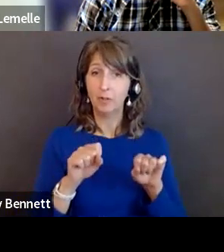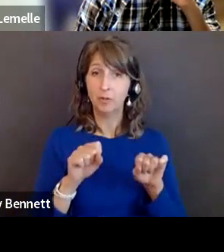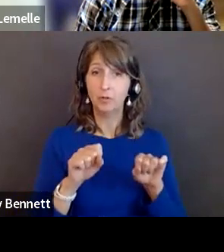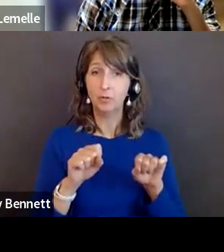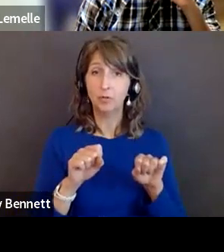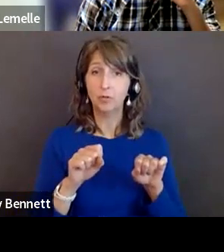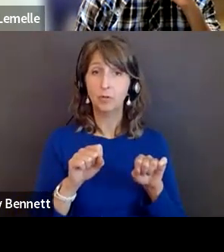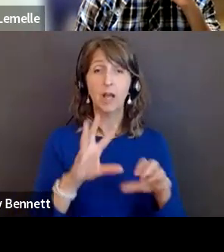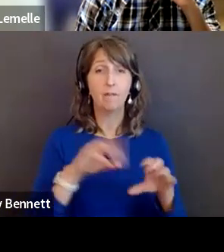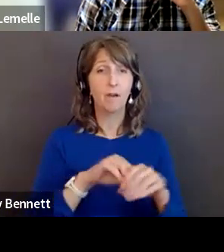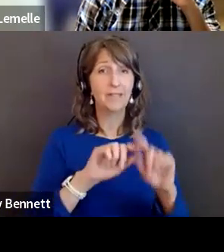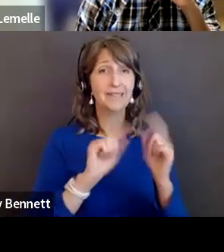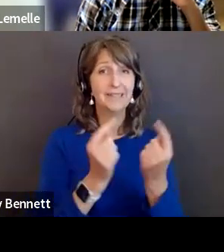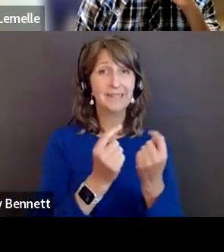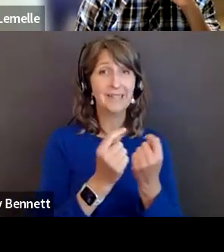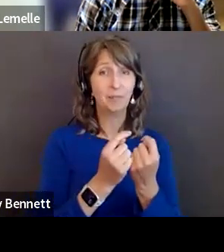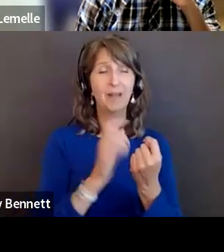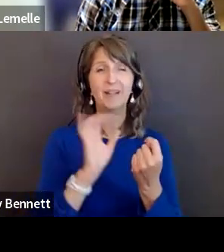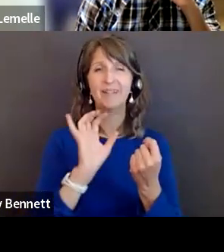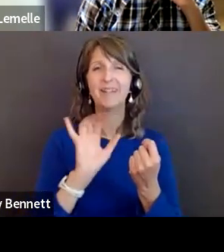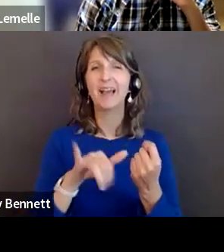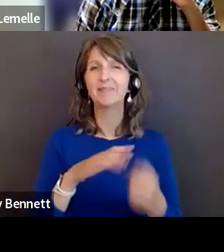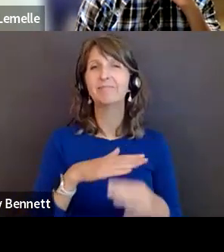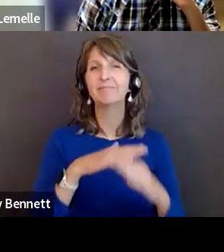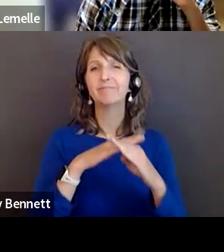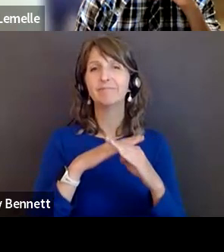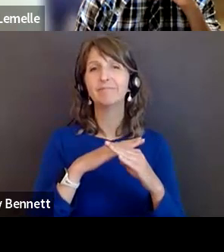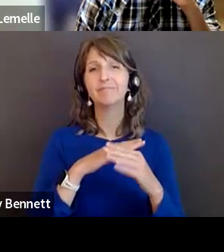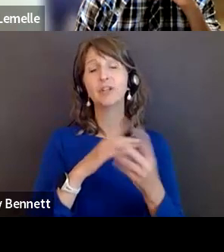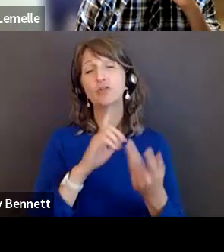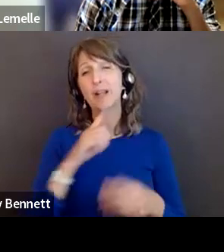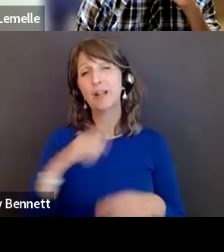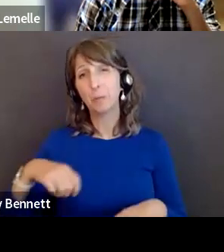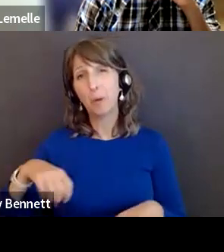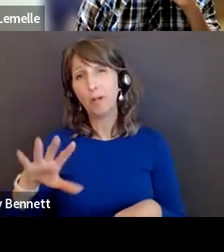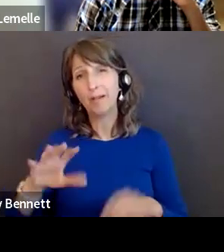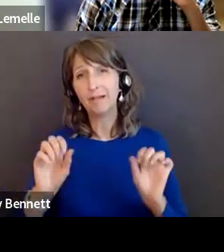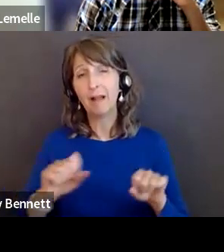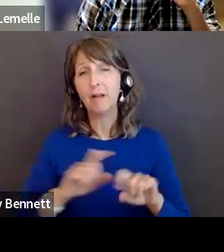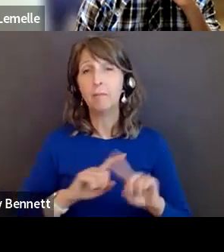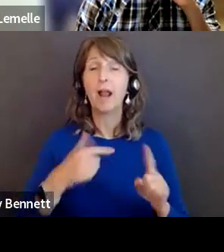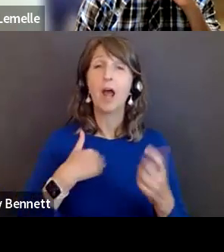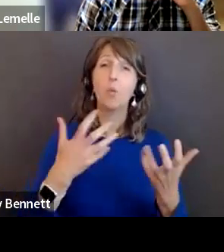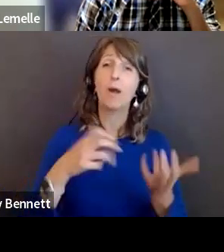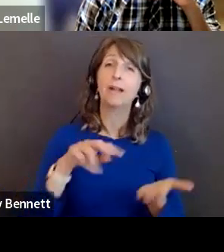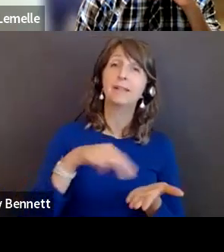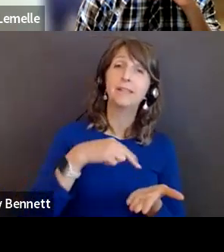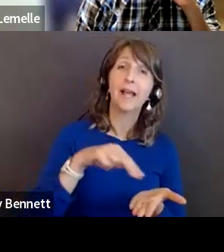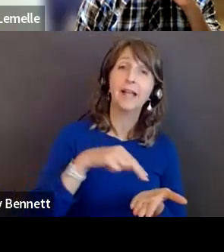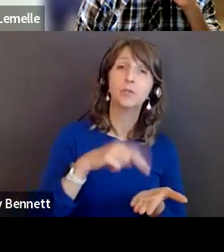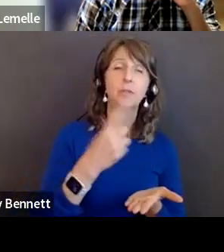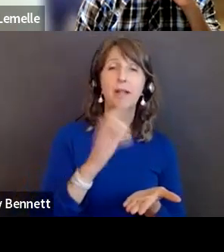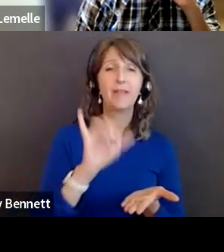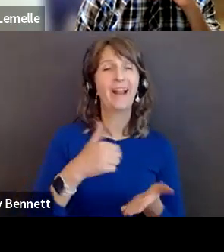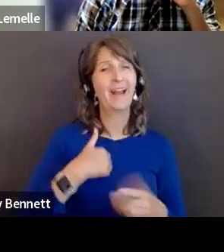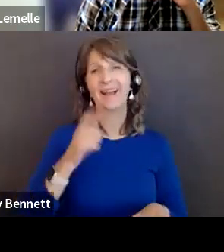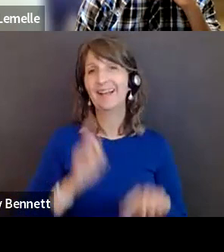Any team, you know, besides the, but I really wanted to do. Dance or major to something like that, but I really can't because.